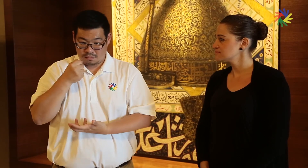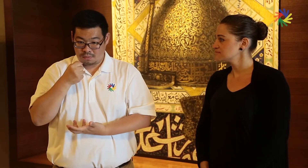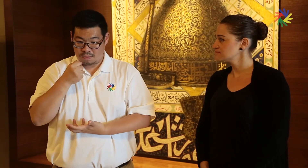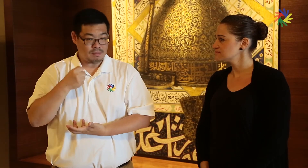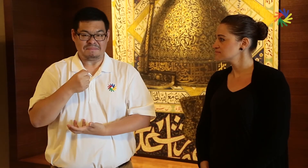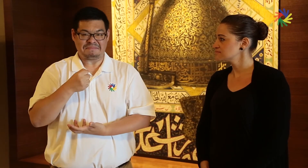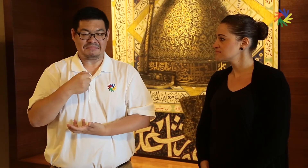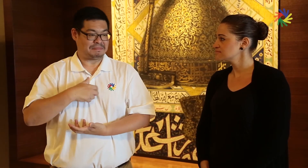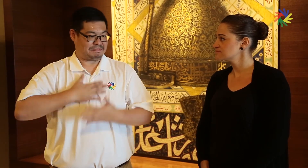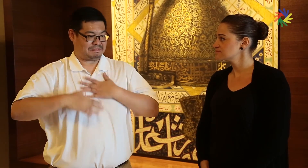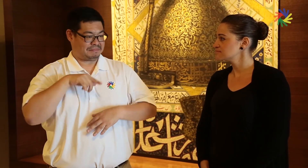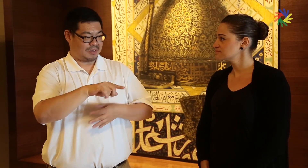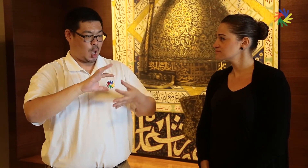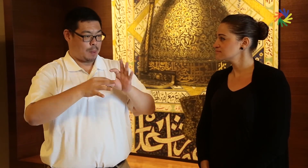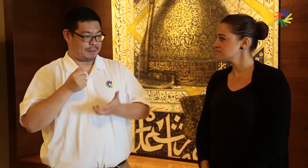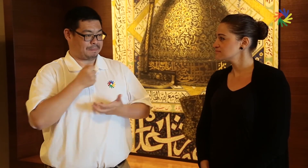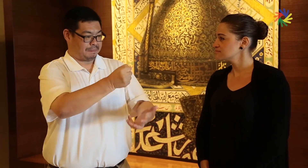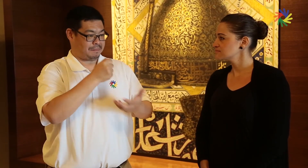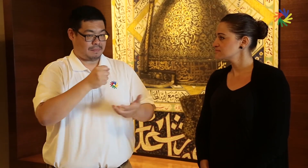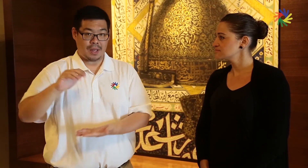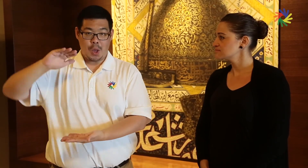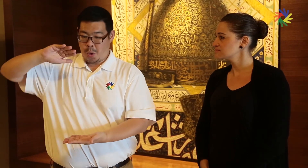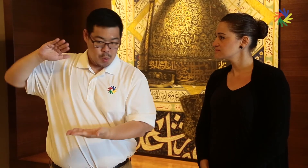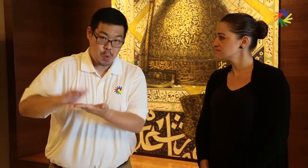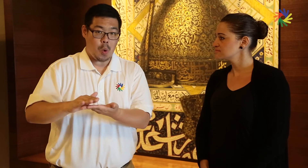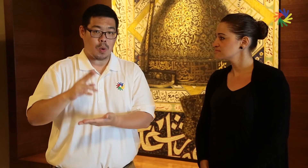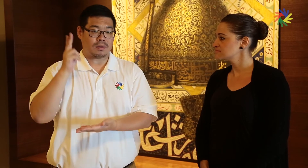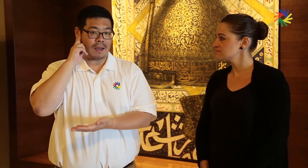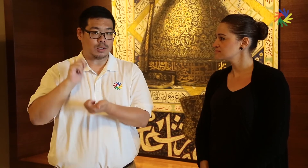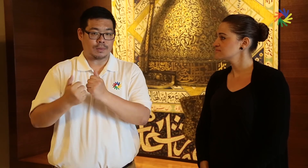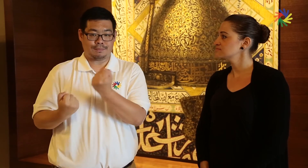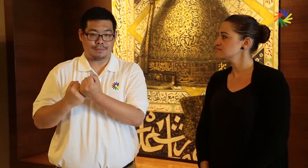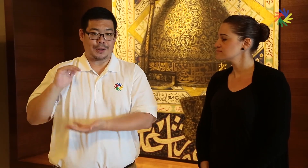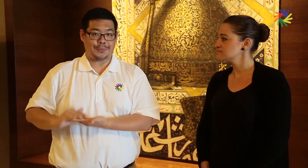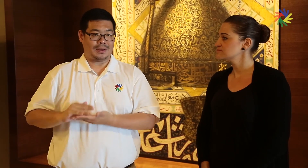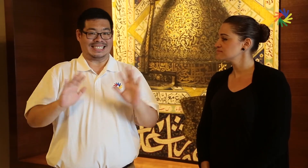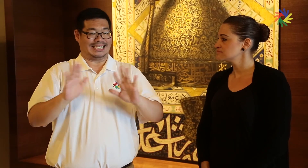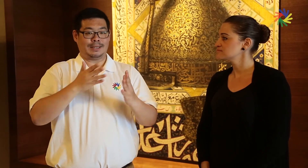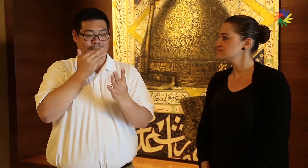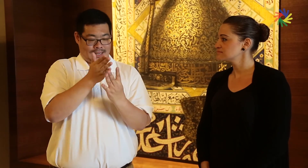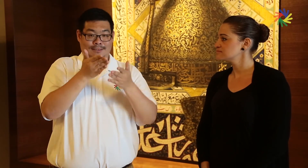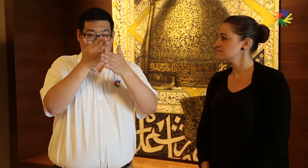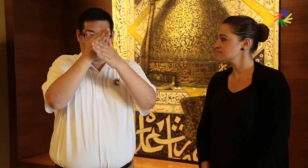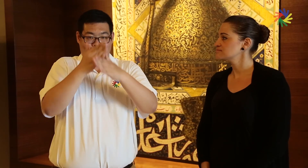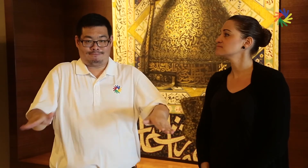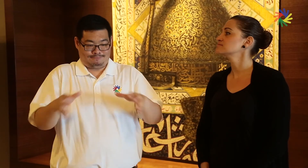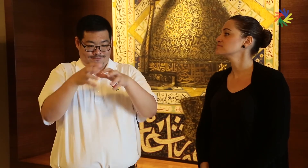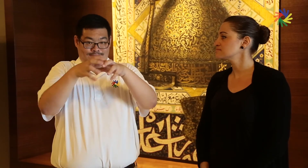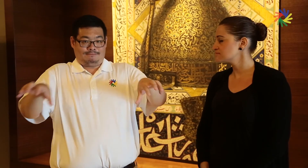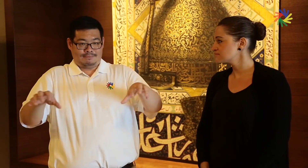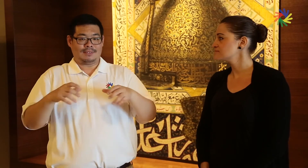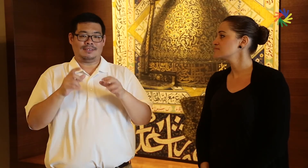I think with that timeframe we have a